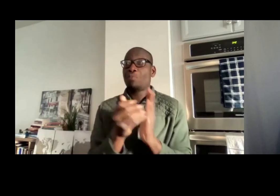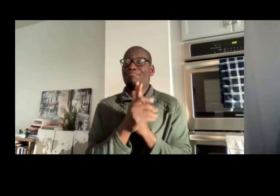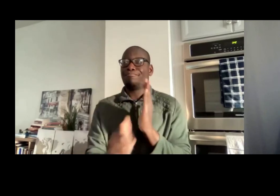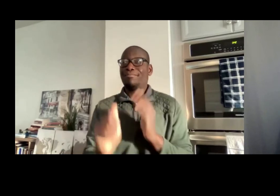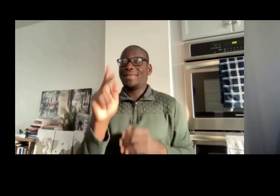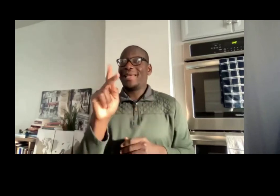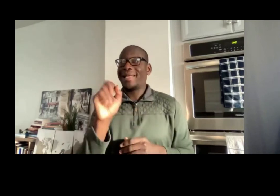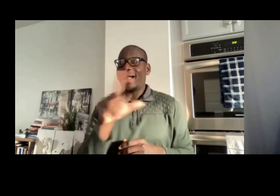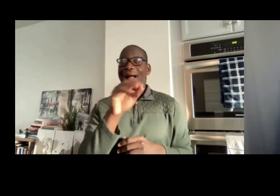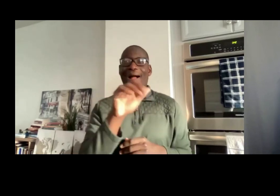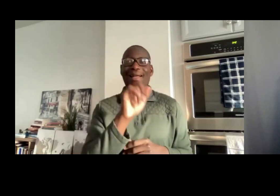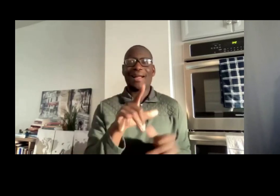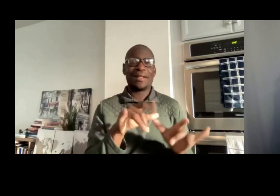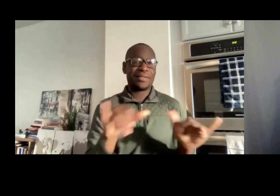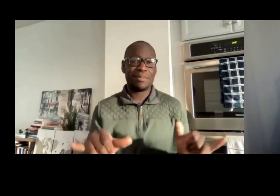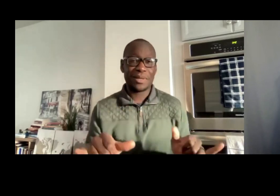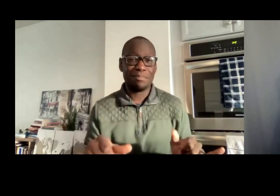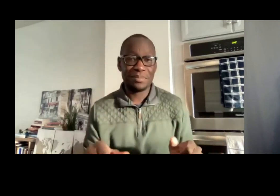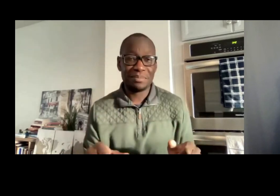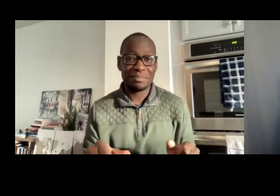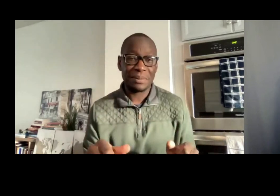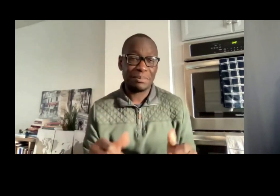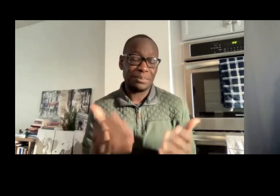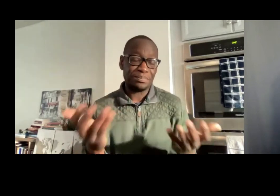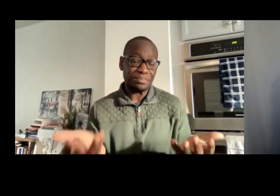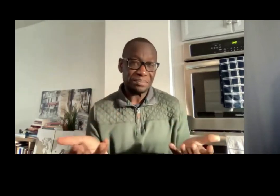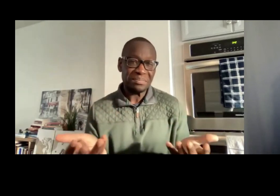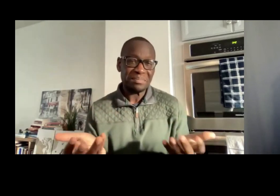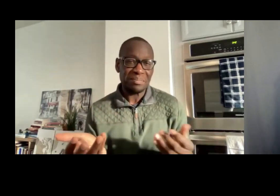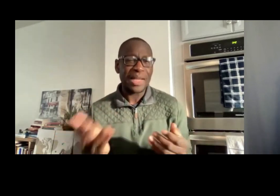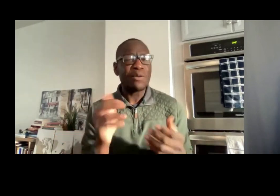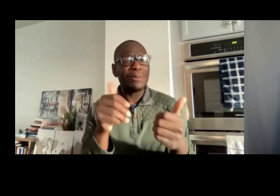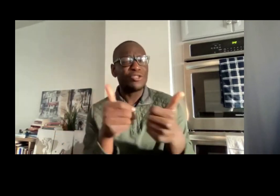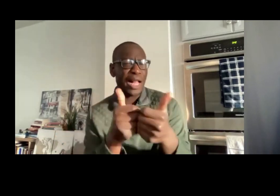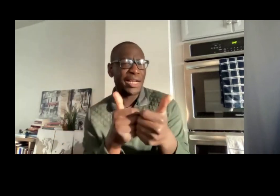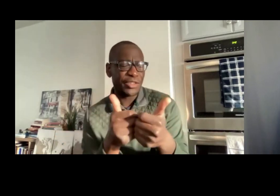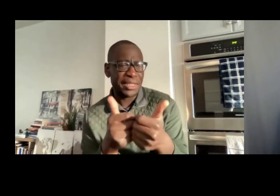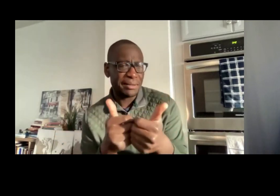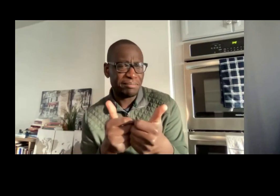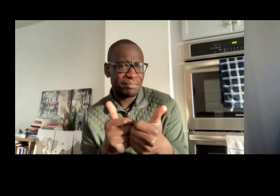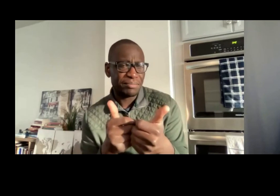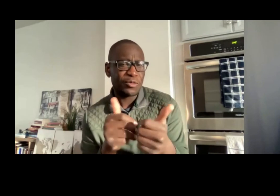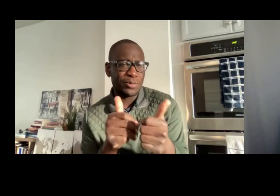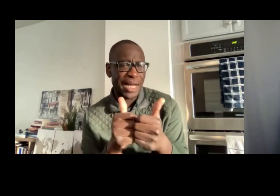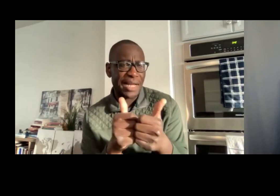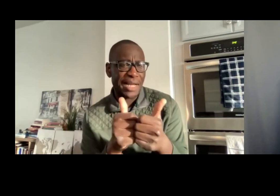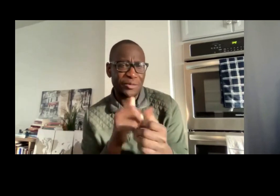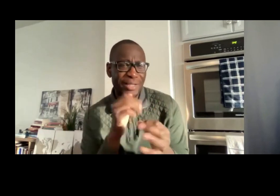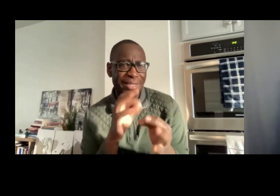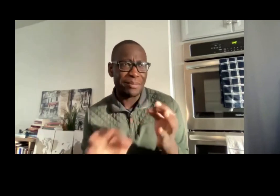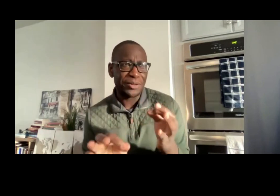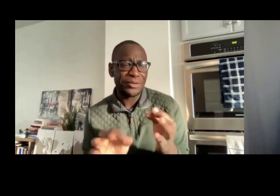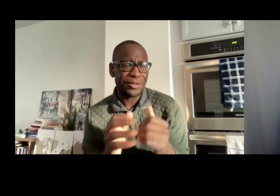English to ASL, from ASL to KSL, you can have multiple interpreters going at the same time but